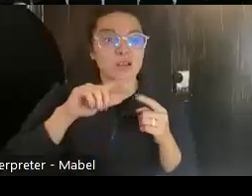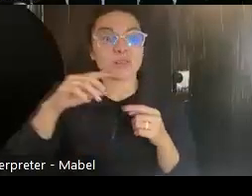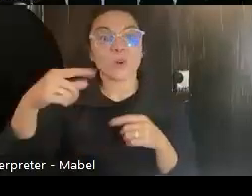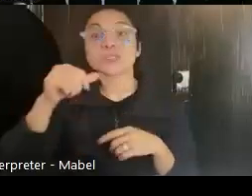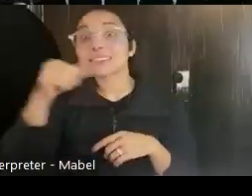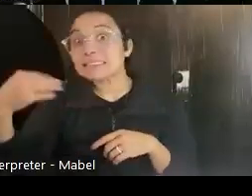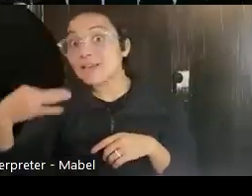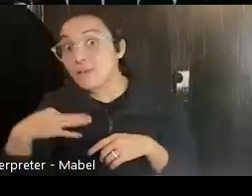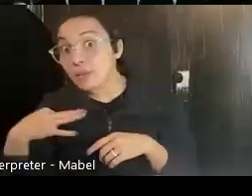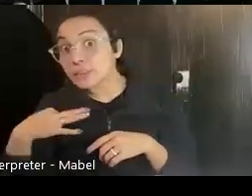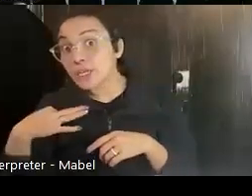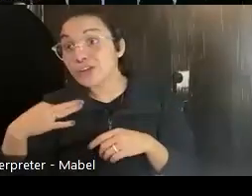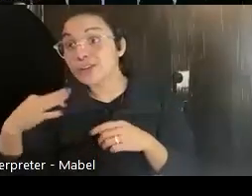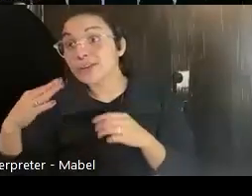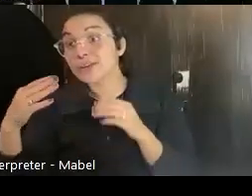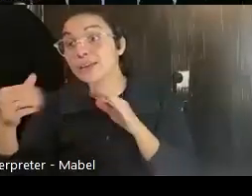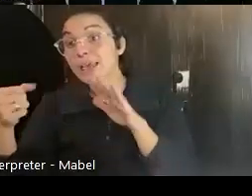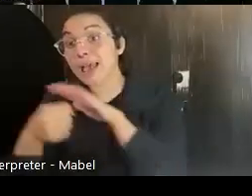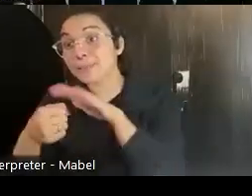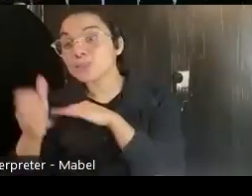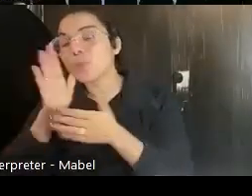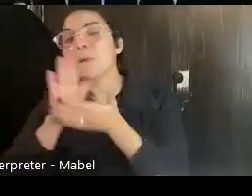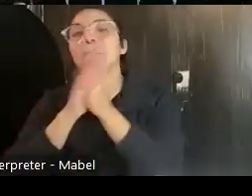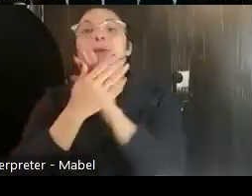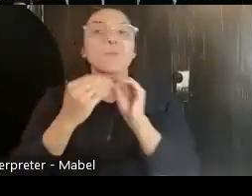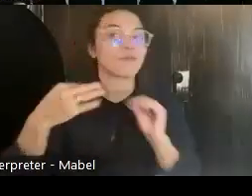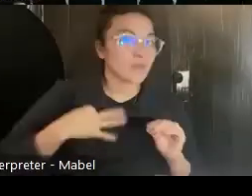biggest thing that's uh coming to change our numbers Beyond just Word of Mouth increase